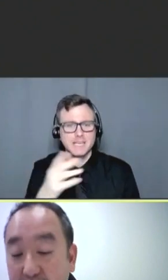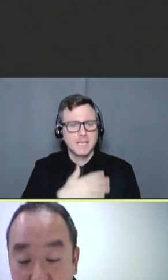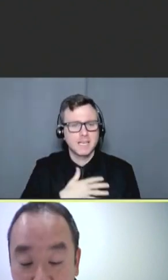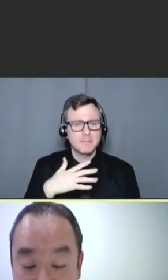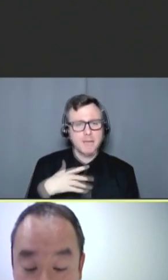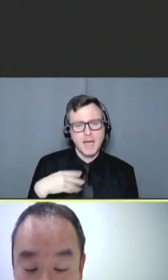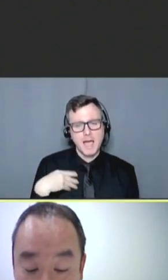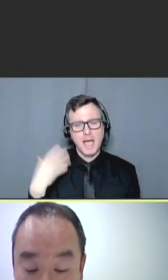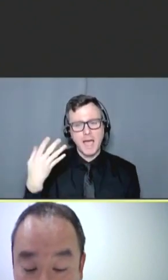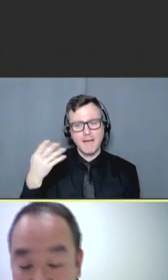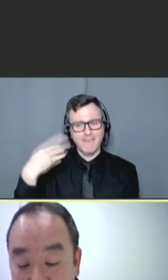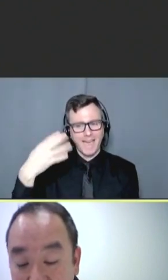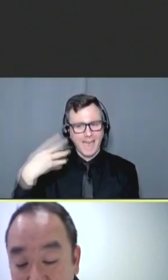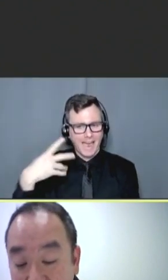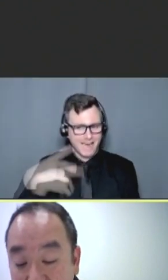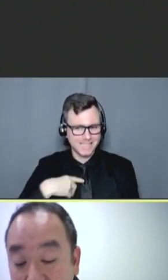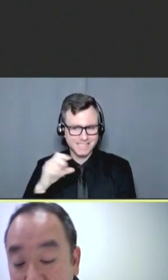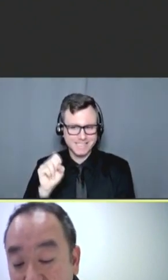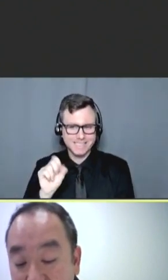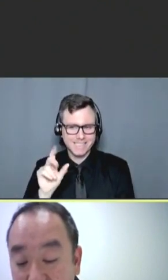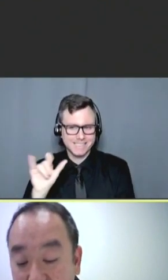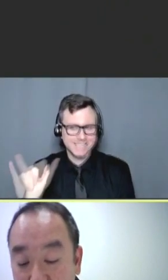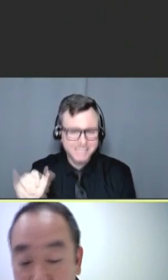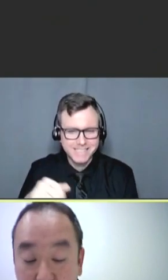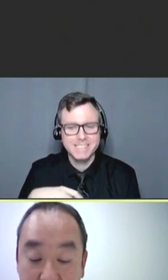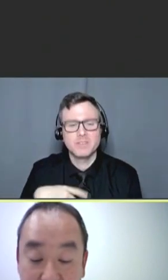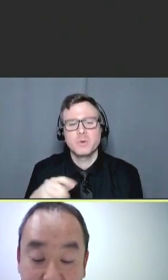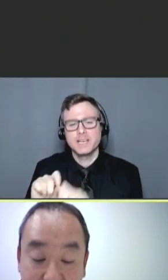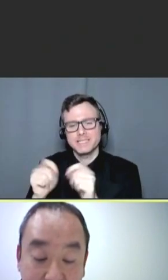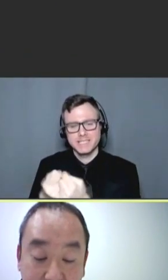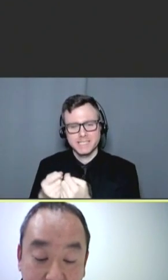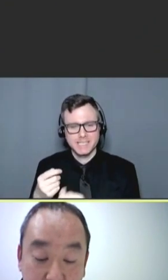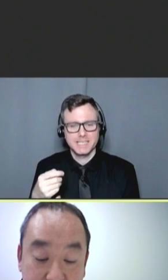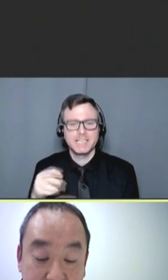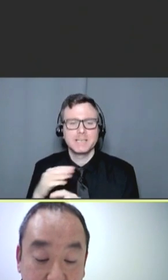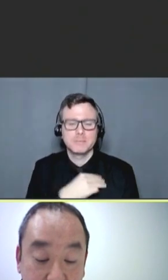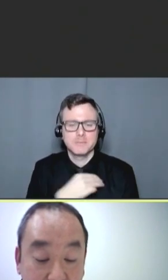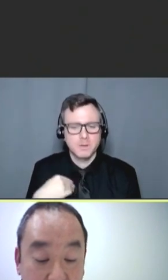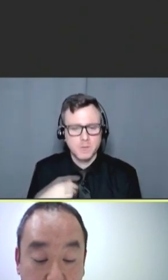and a number of our team members. These events included Pride in the CLE, which is Cleveland's